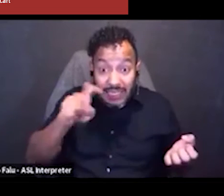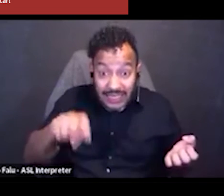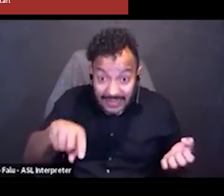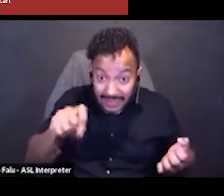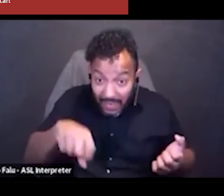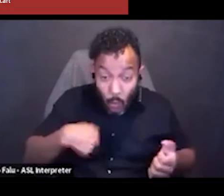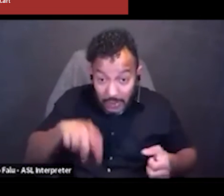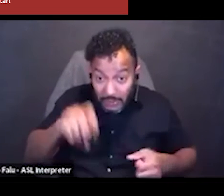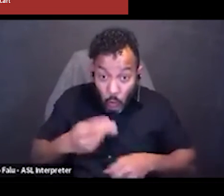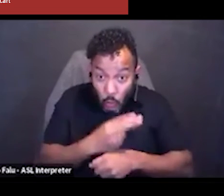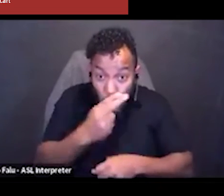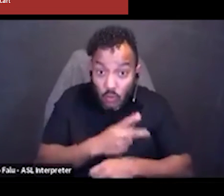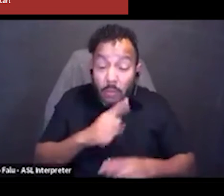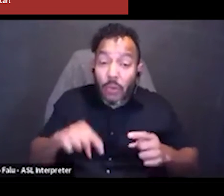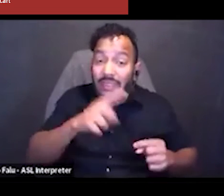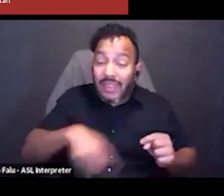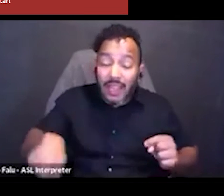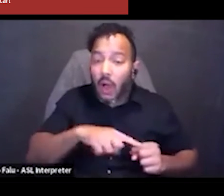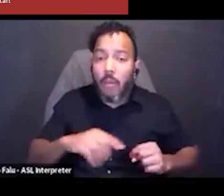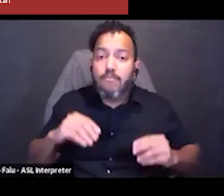plastic going on.